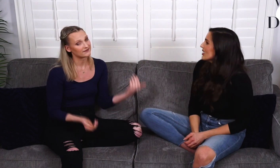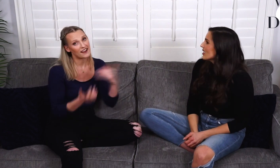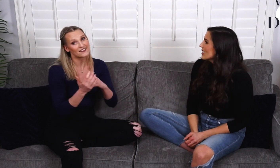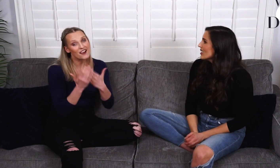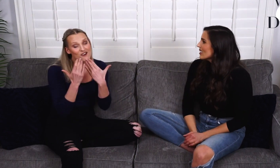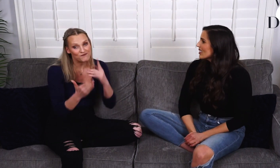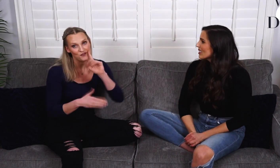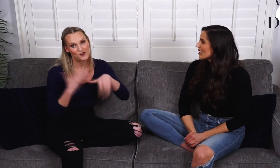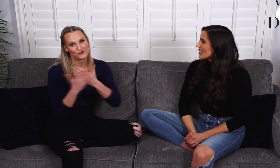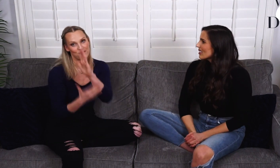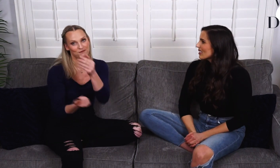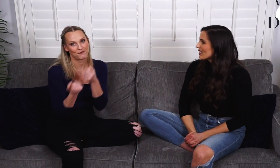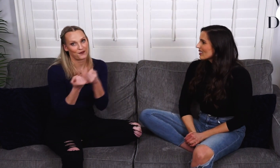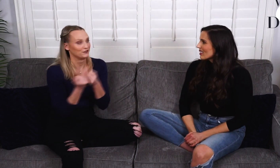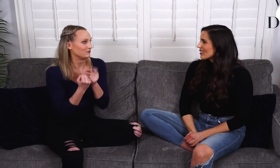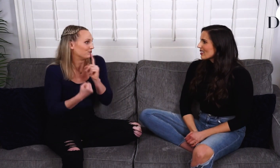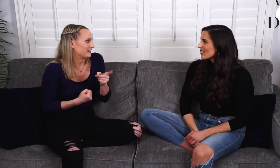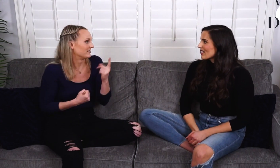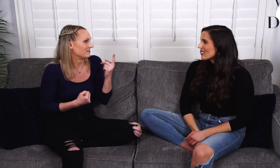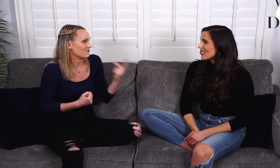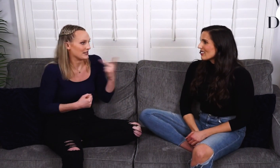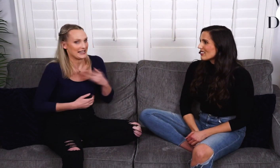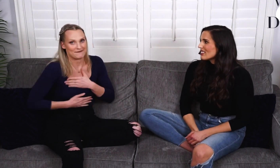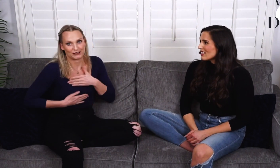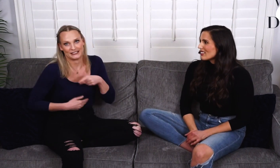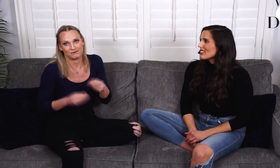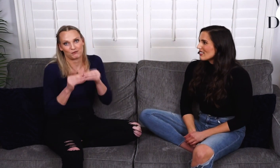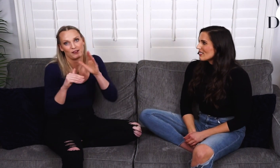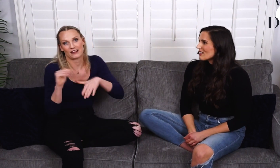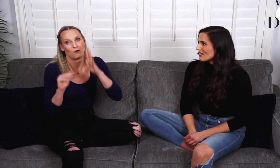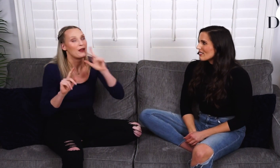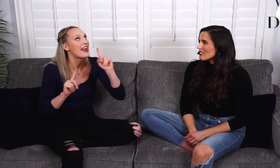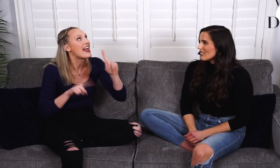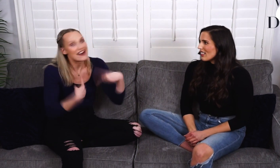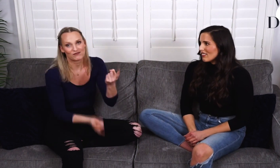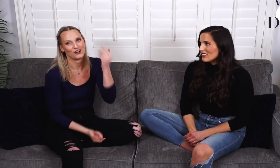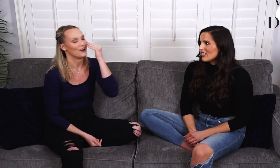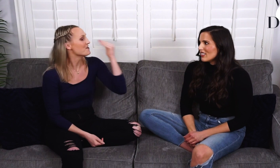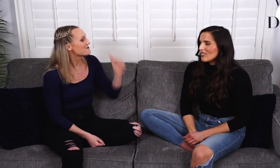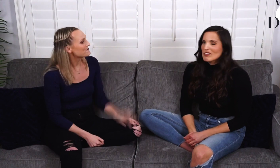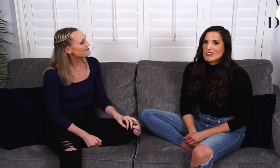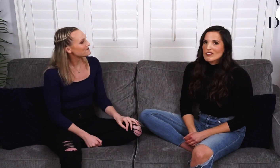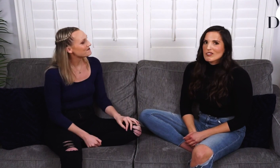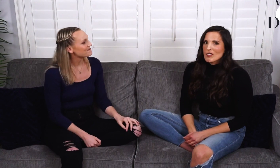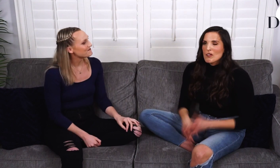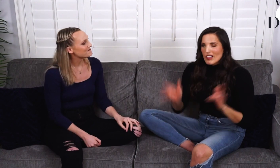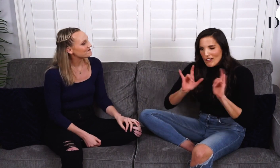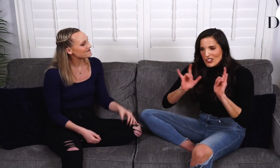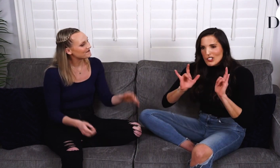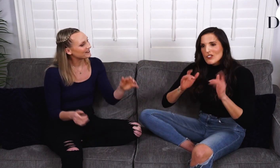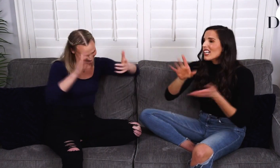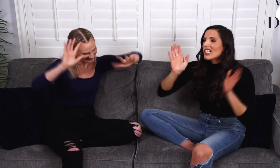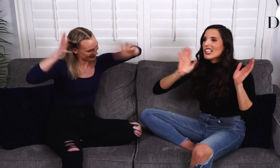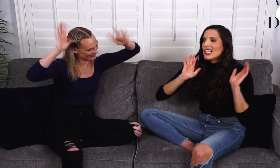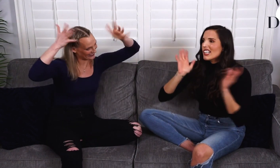Again, thank you for all of your support. We really appreciate it more than you'll ever know. We love you all.